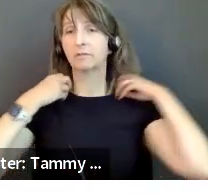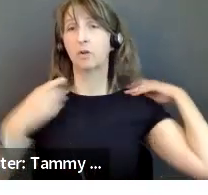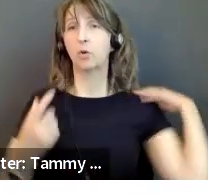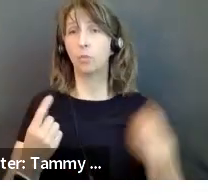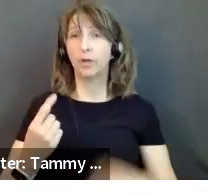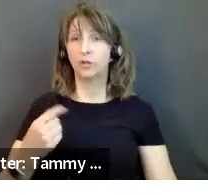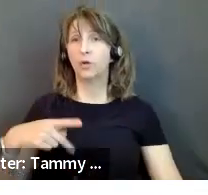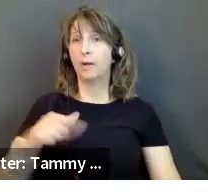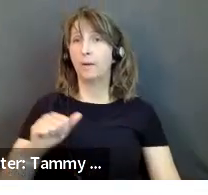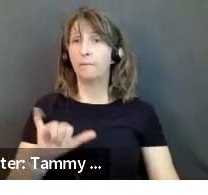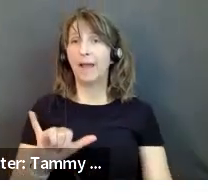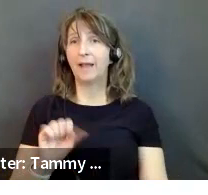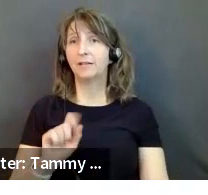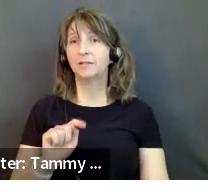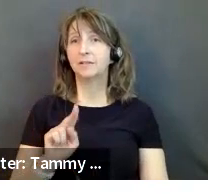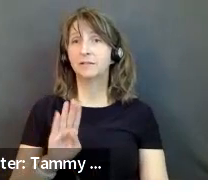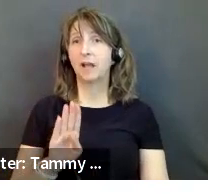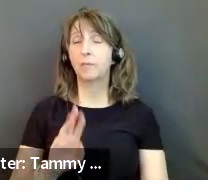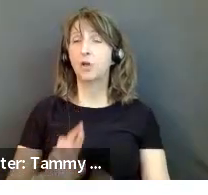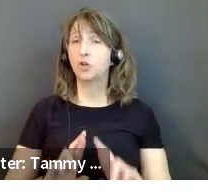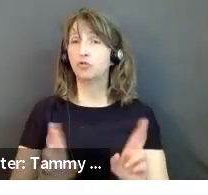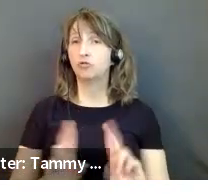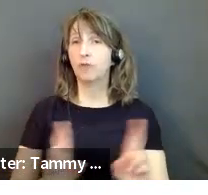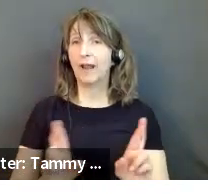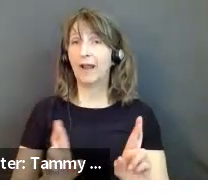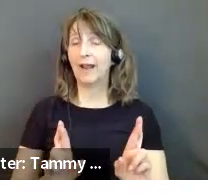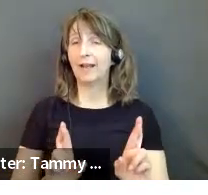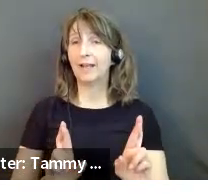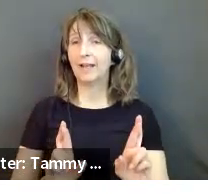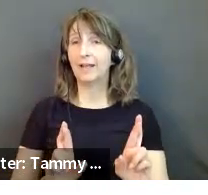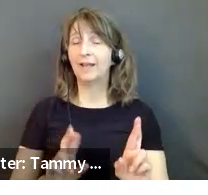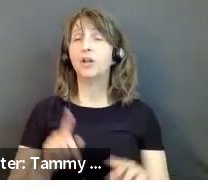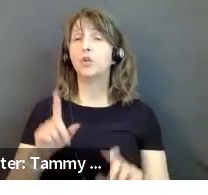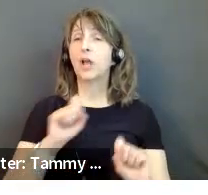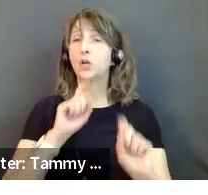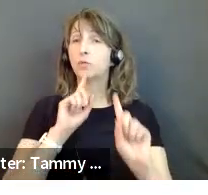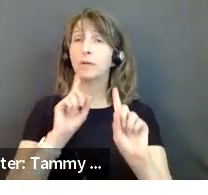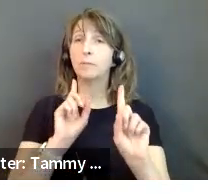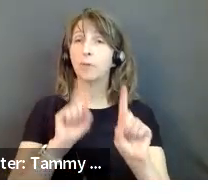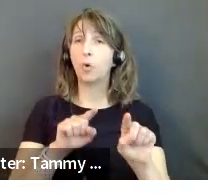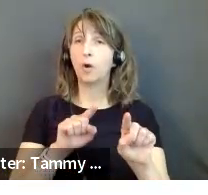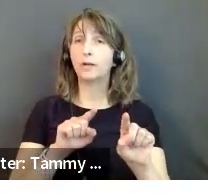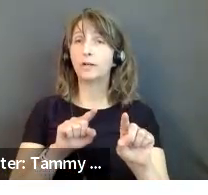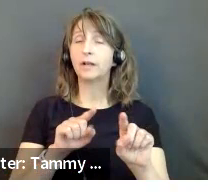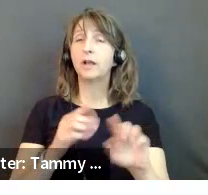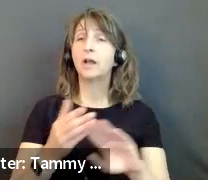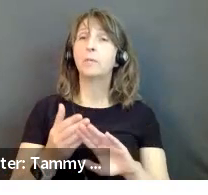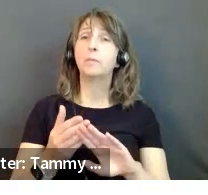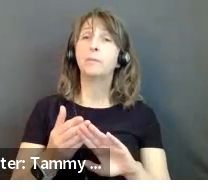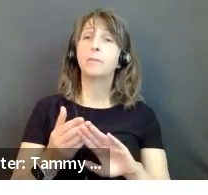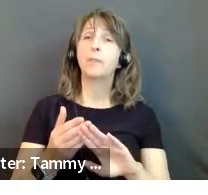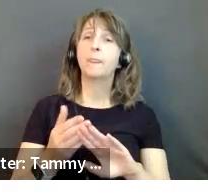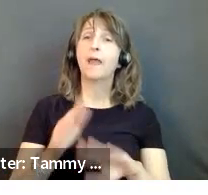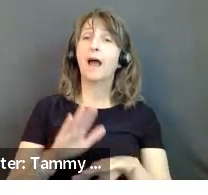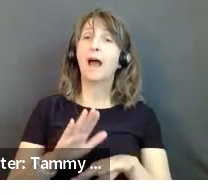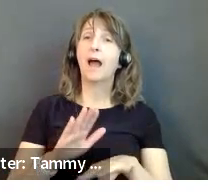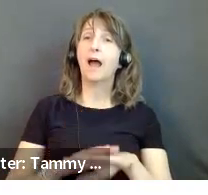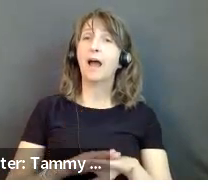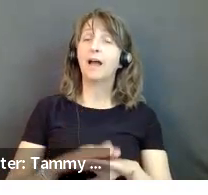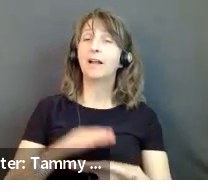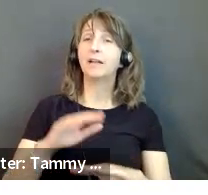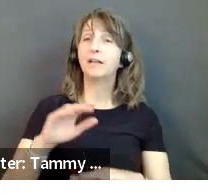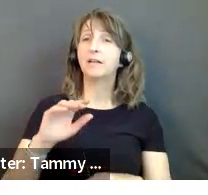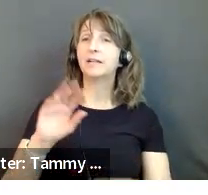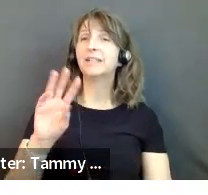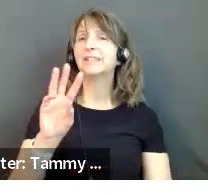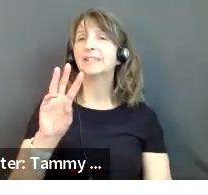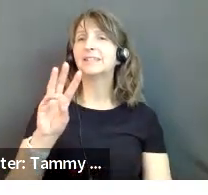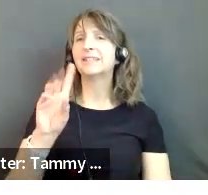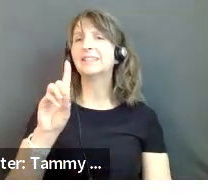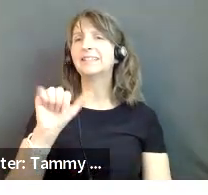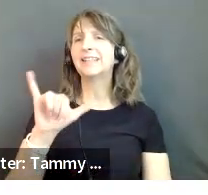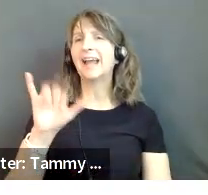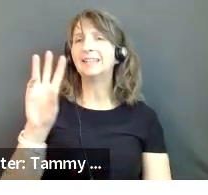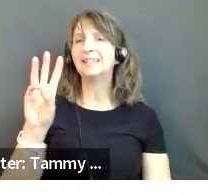Ready to report by the sixth of the month following when you receive those. Your first report is going to be by telephone.